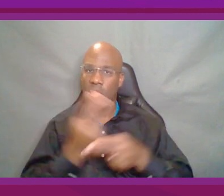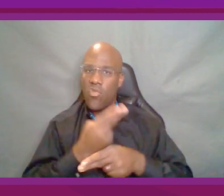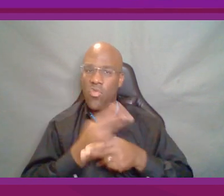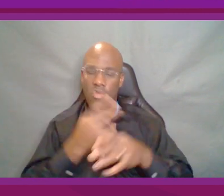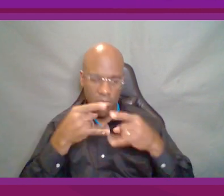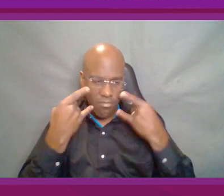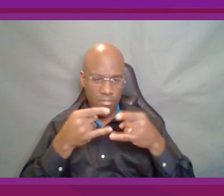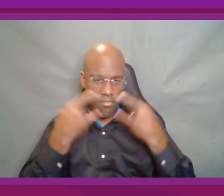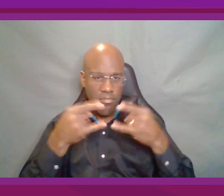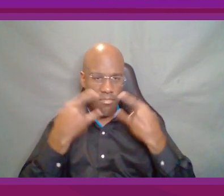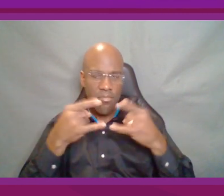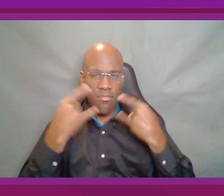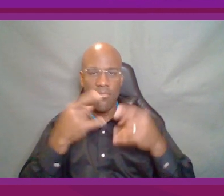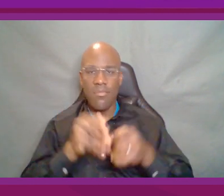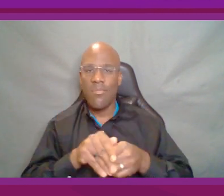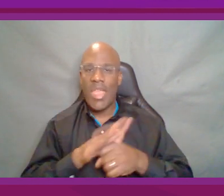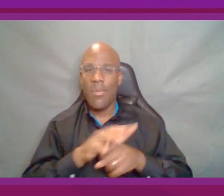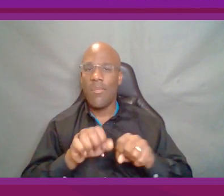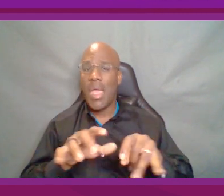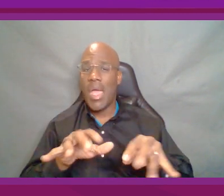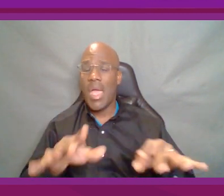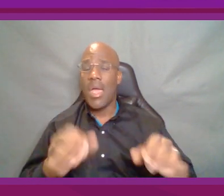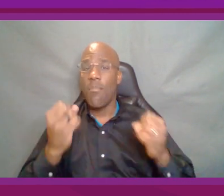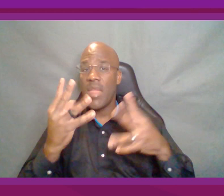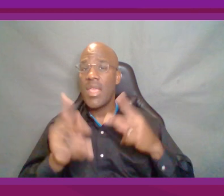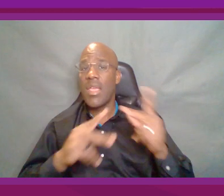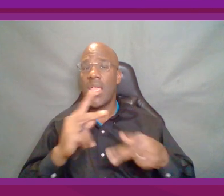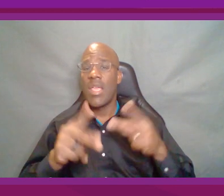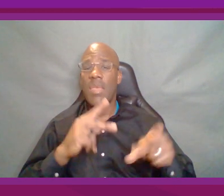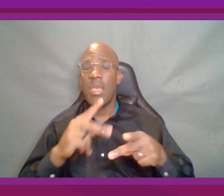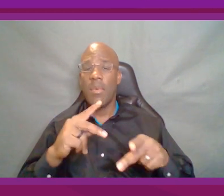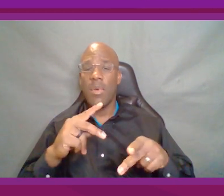used request among everyone in the early stages of pandemic, many people with hearing